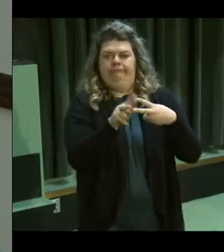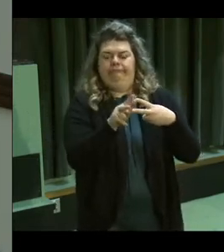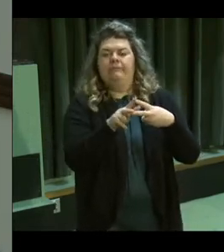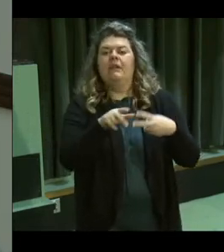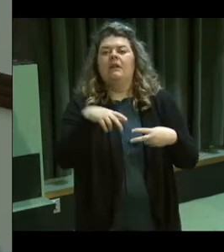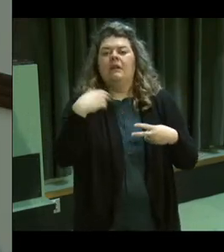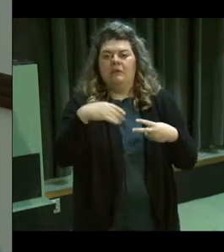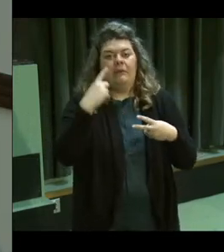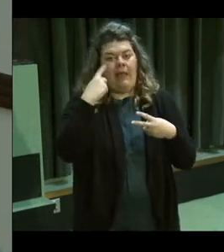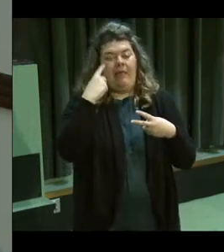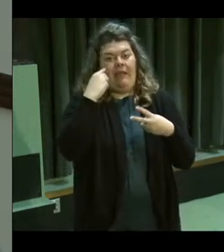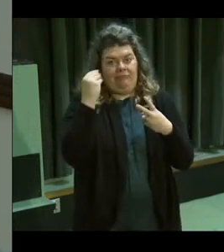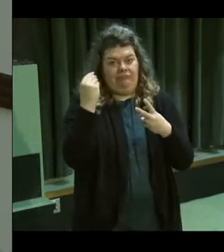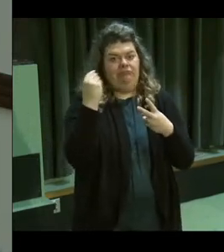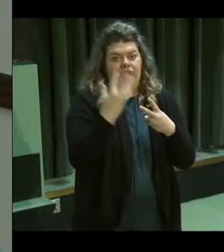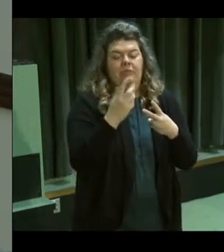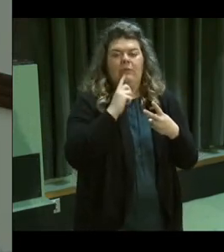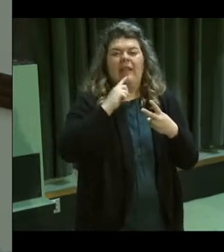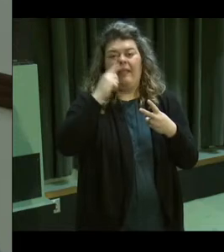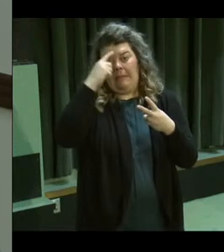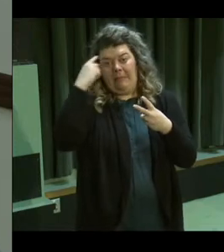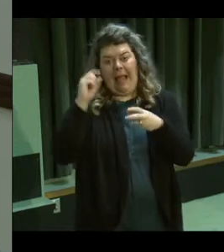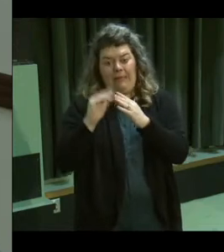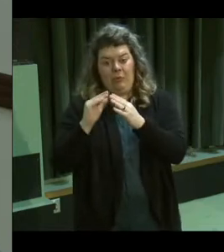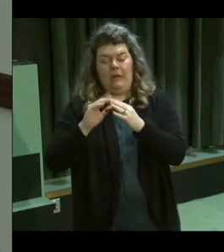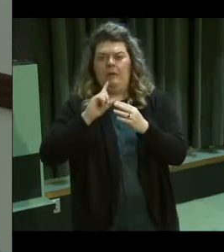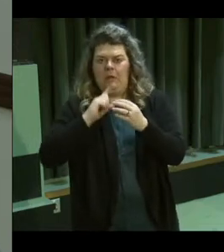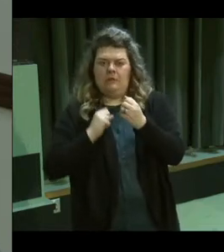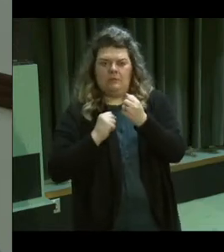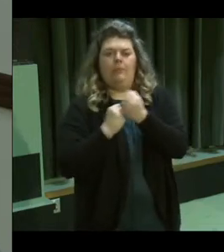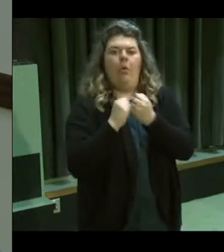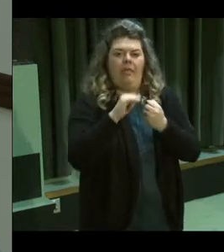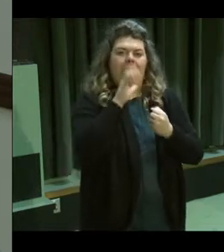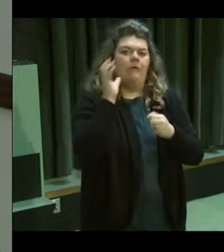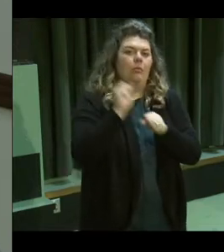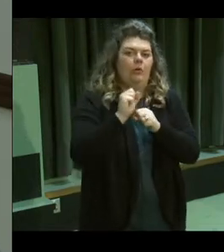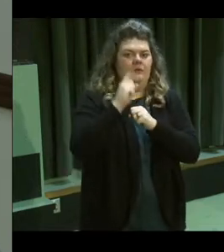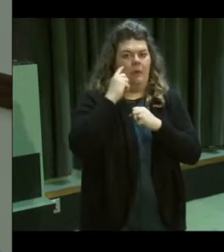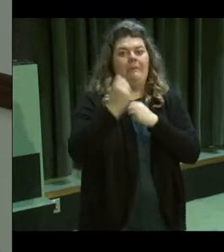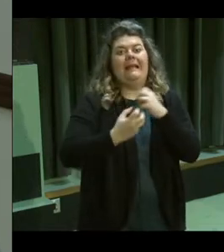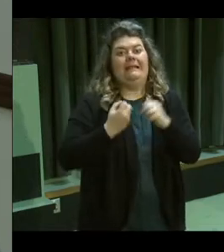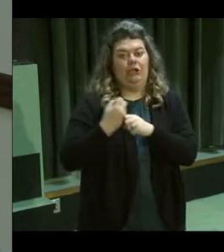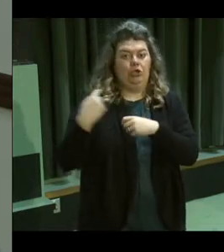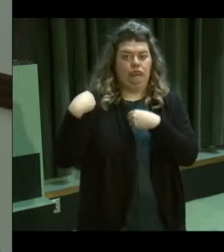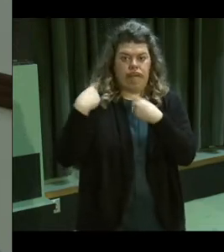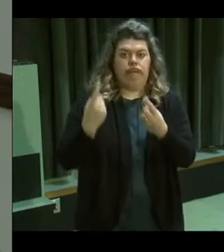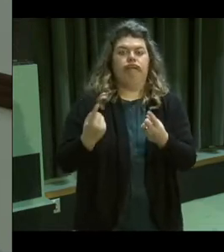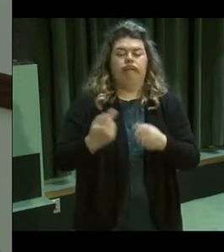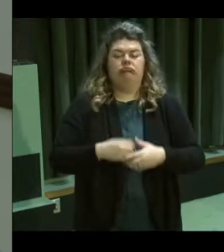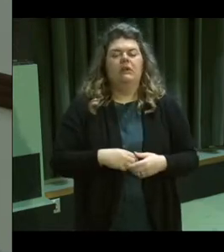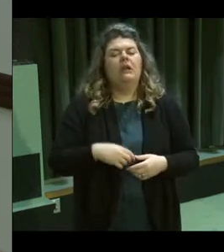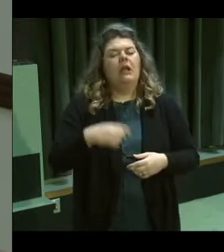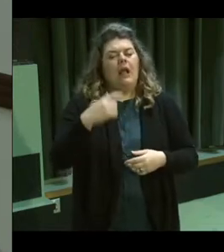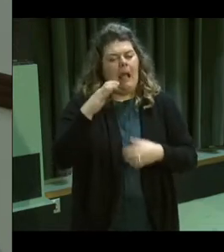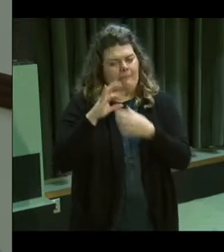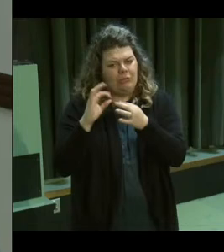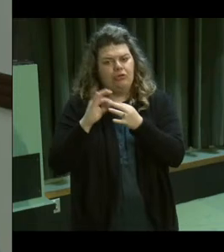because I think that outside of the Latino community, it was the black community that supported